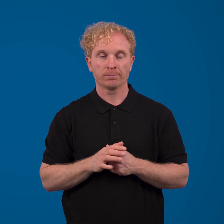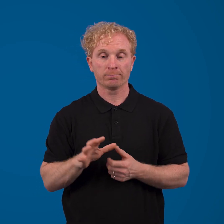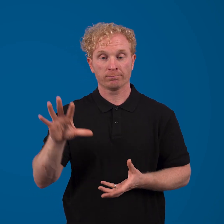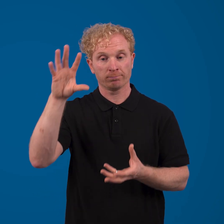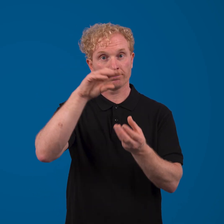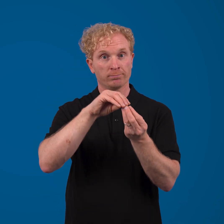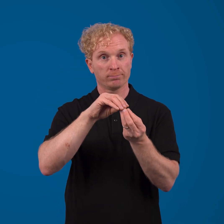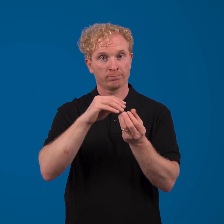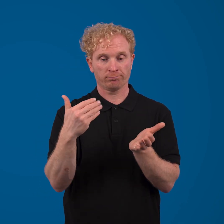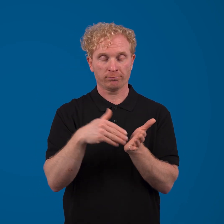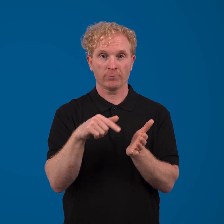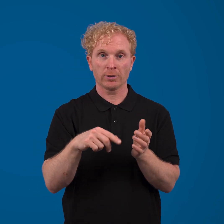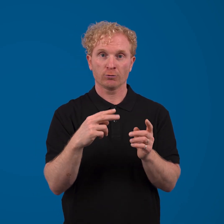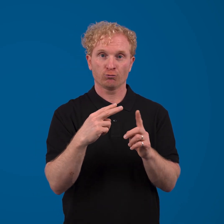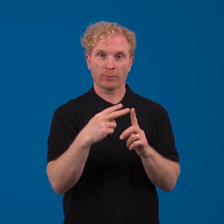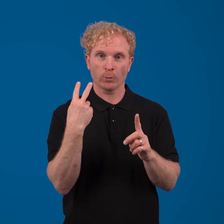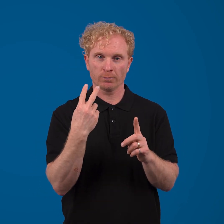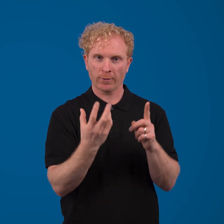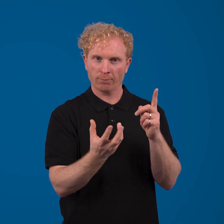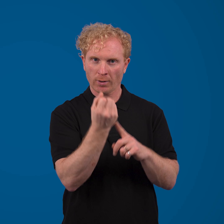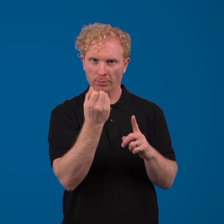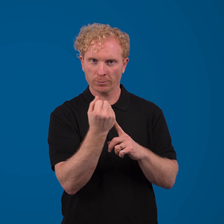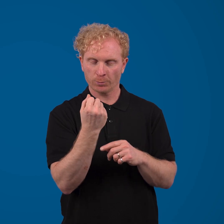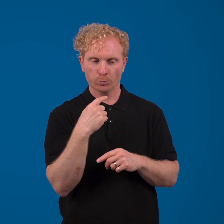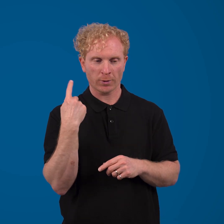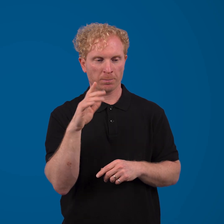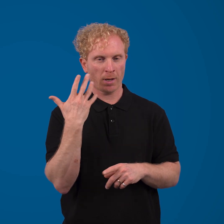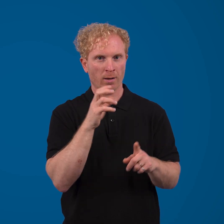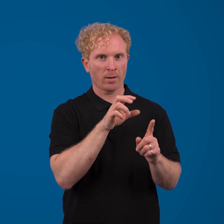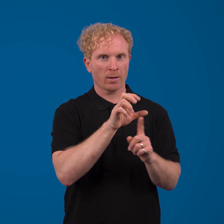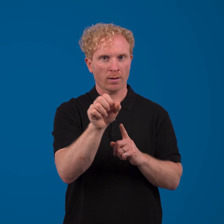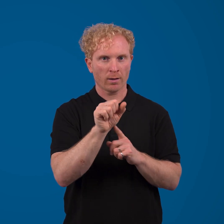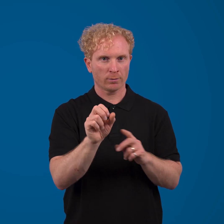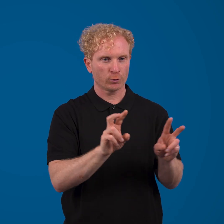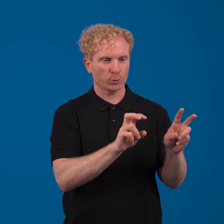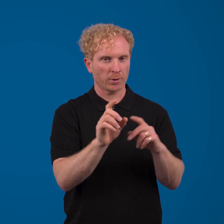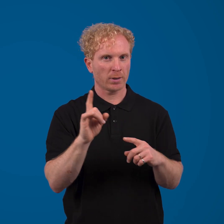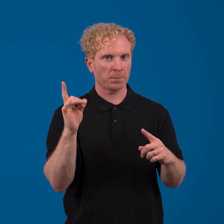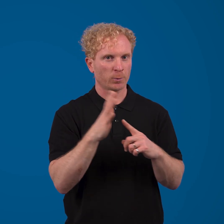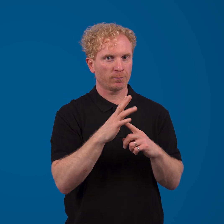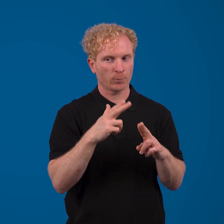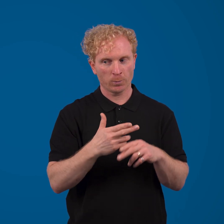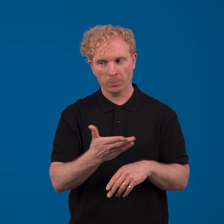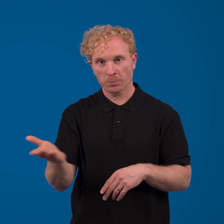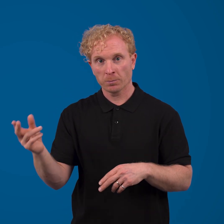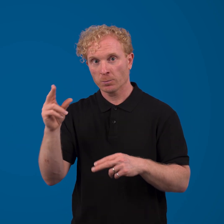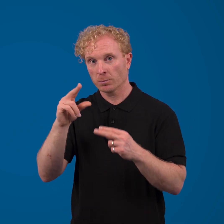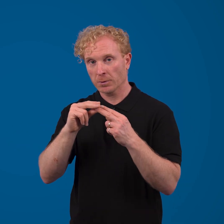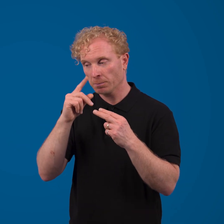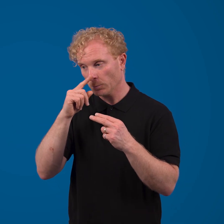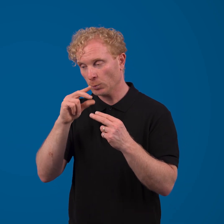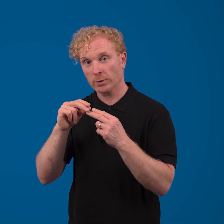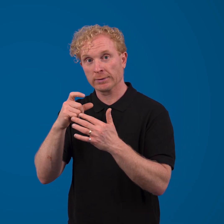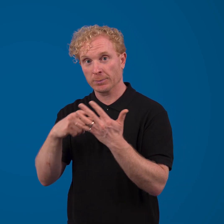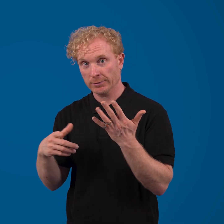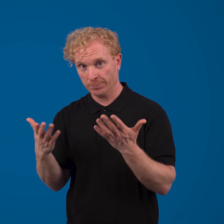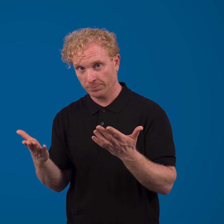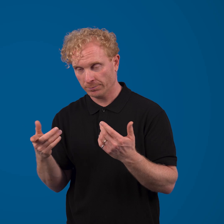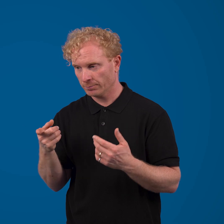In addition to the Review findings, we have identified topics important to people with disability